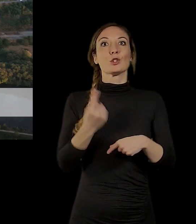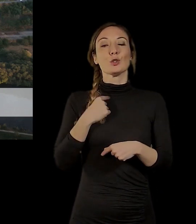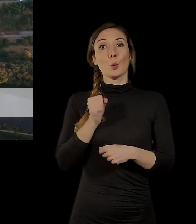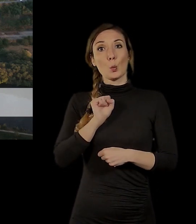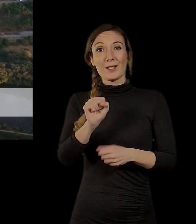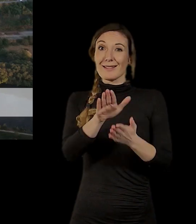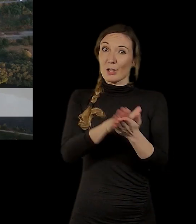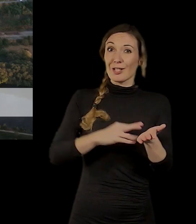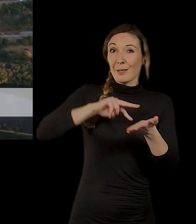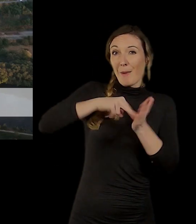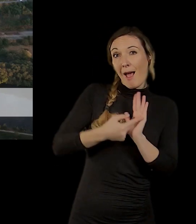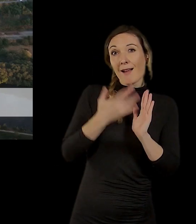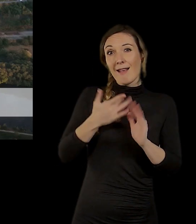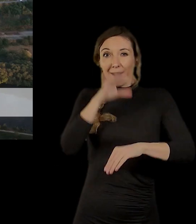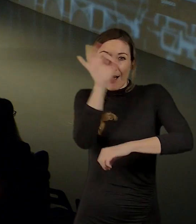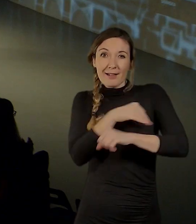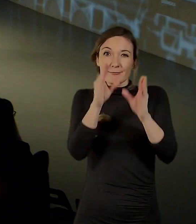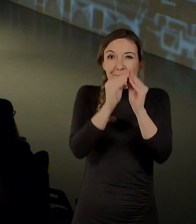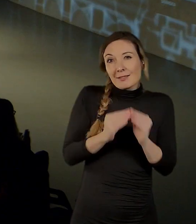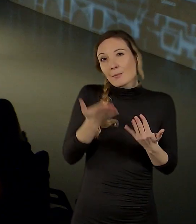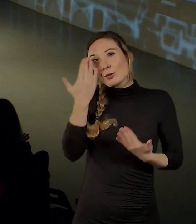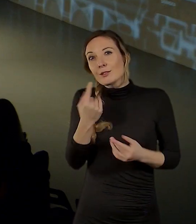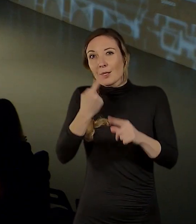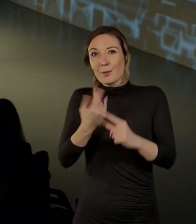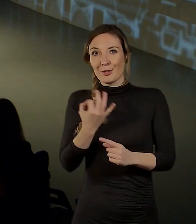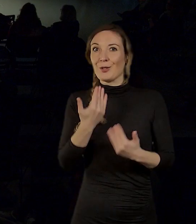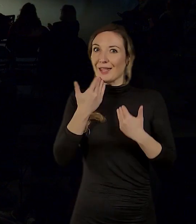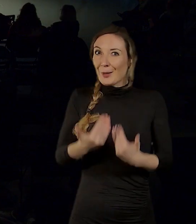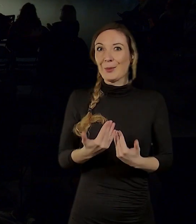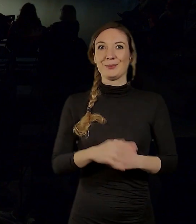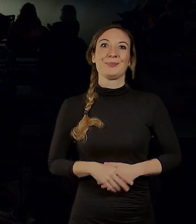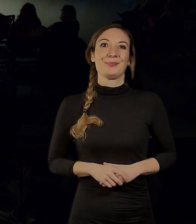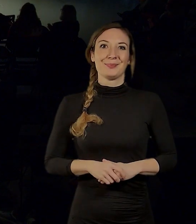Michal Krištof and Ondřej Mundl will present the project to us. Good afternoon, gentlemen.